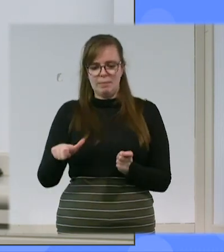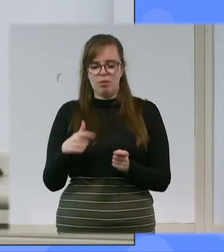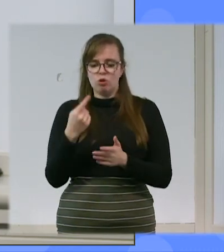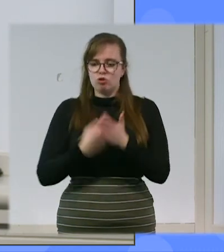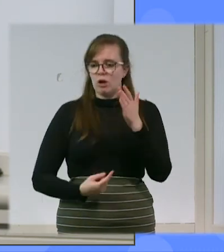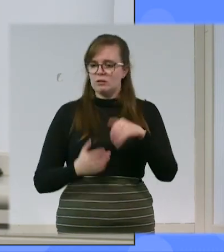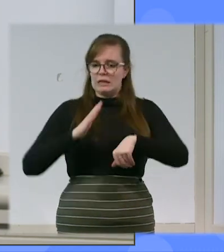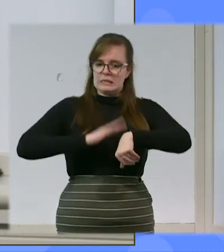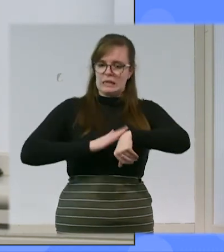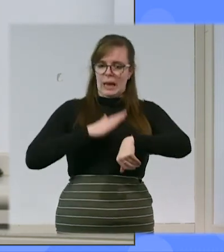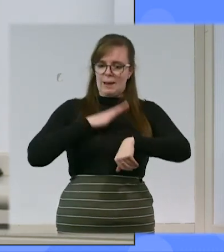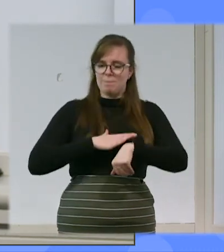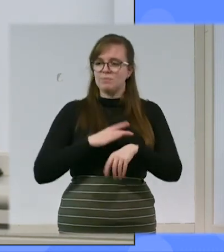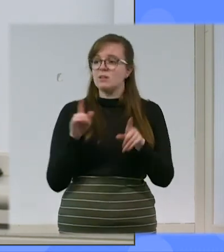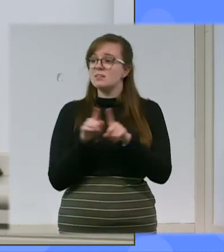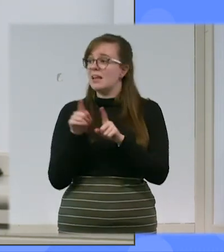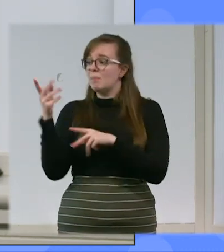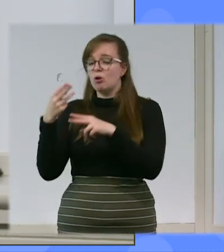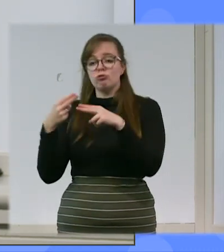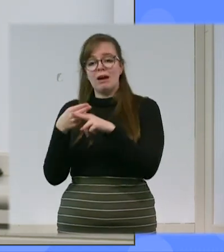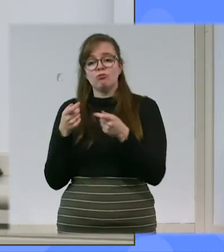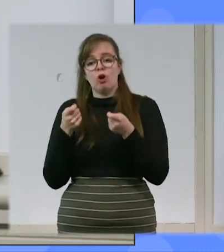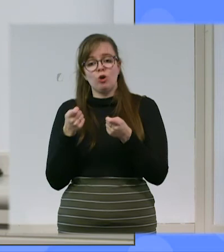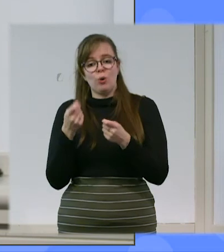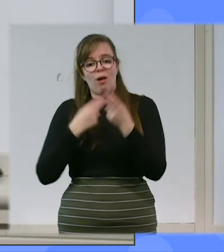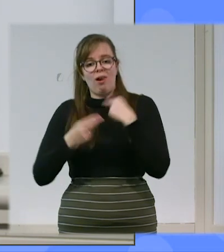same way the restaurant that cooked our lunch would treat a carton of milk or a